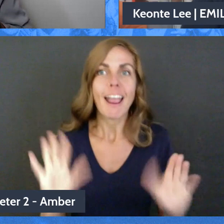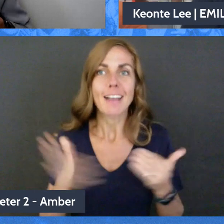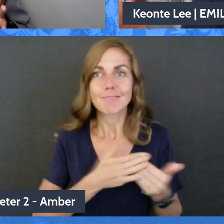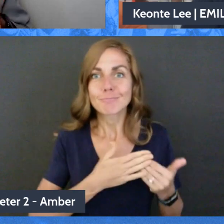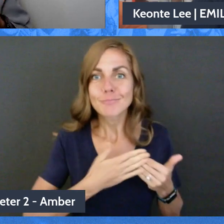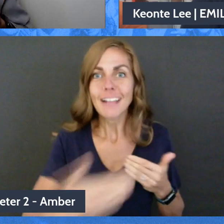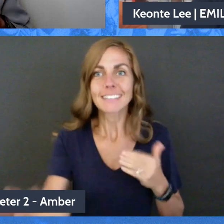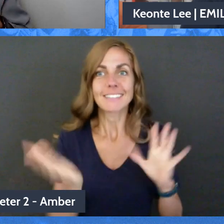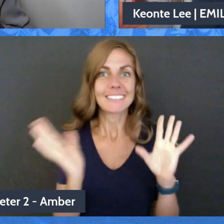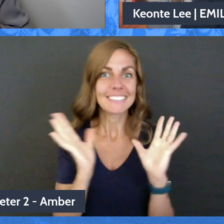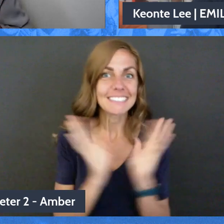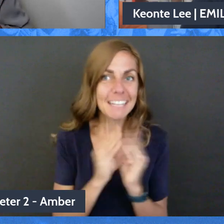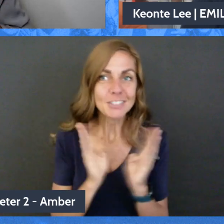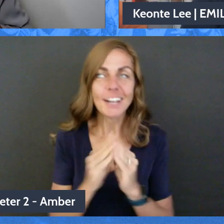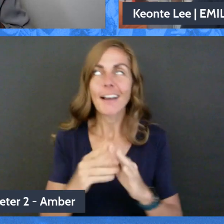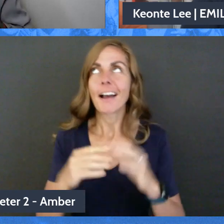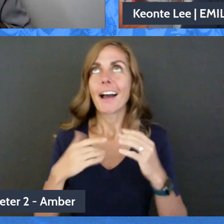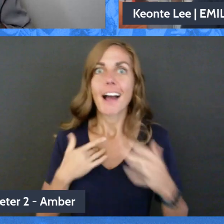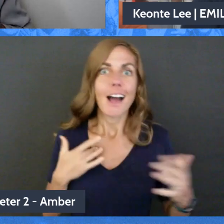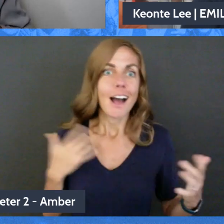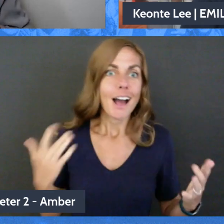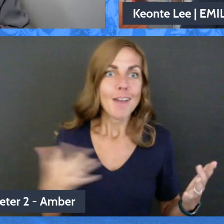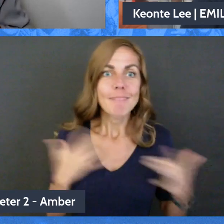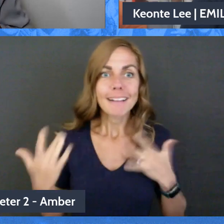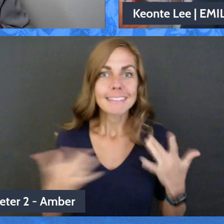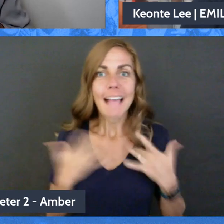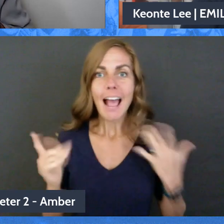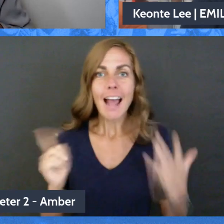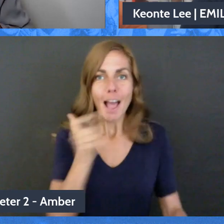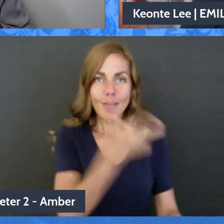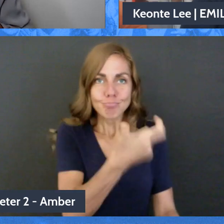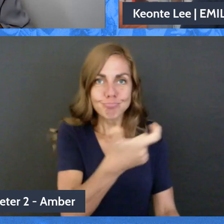I'm excited to go off to and watch and be a participant as well.